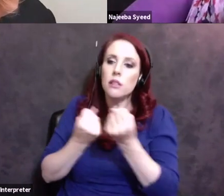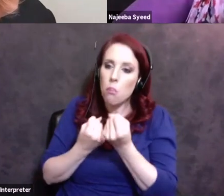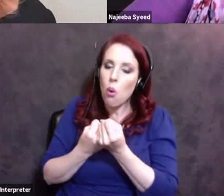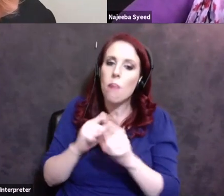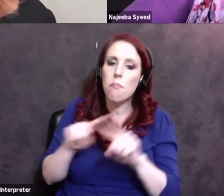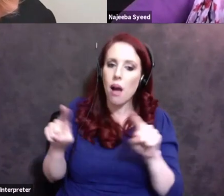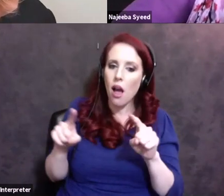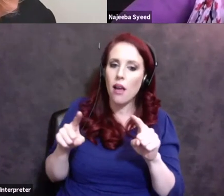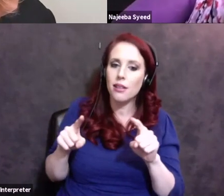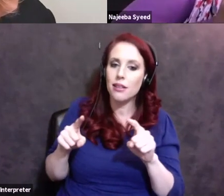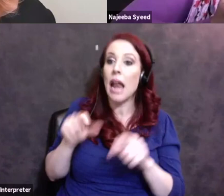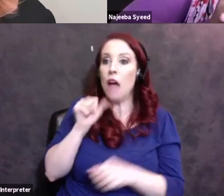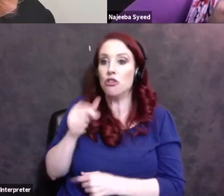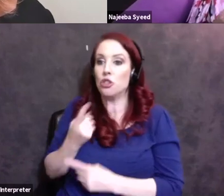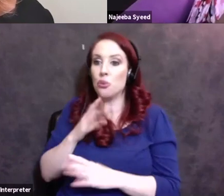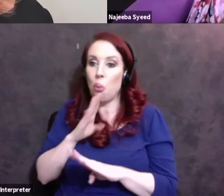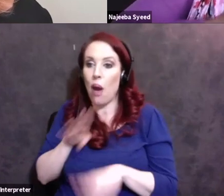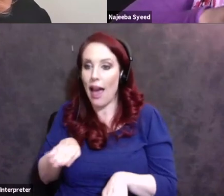That's a problem with a lot of allies.